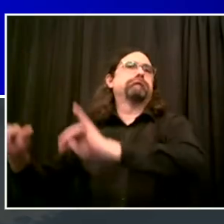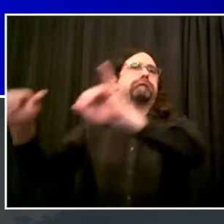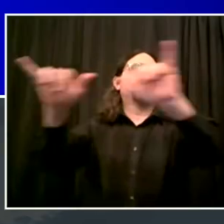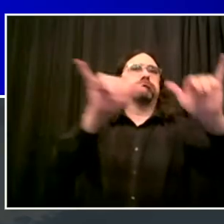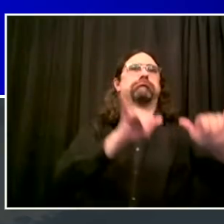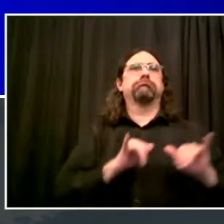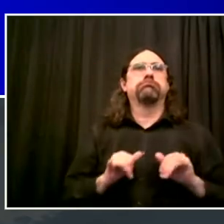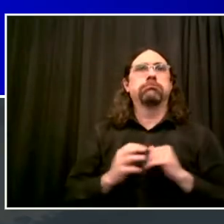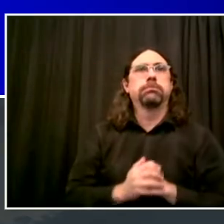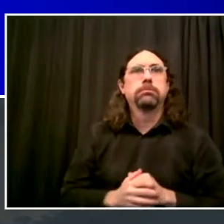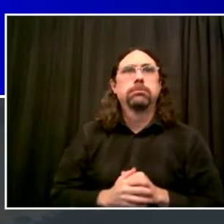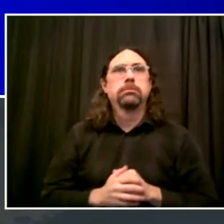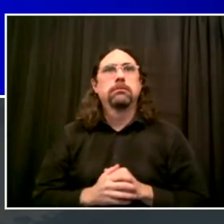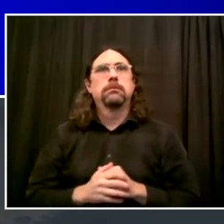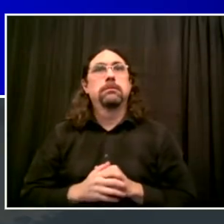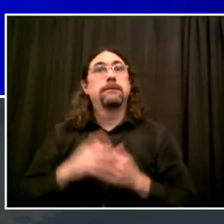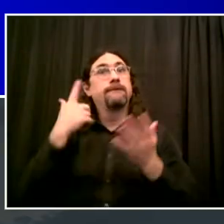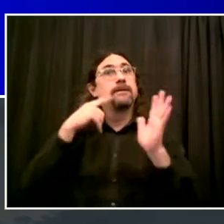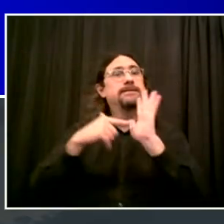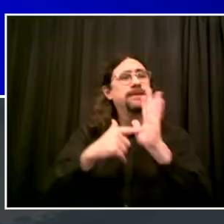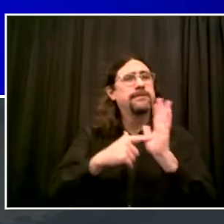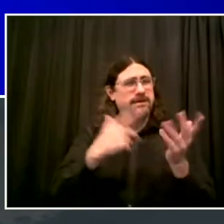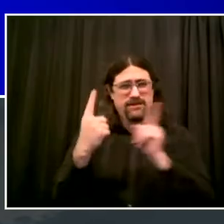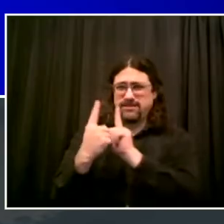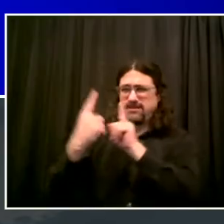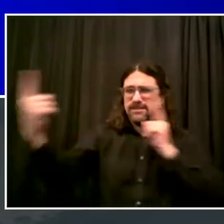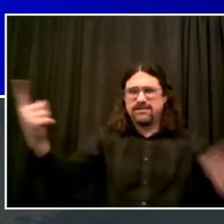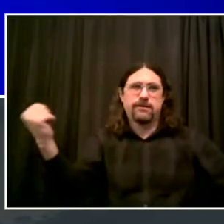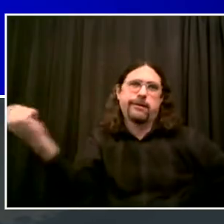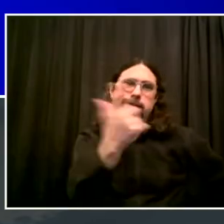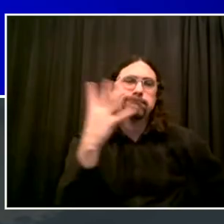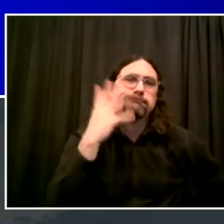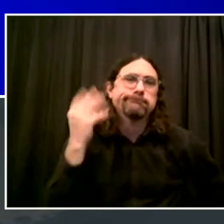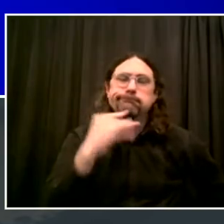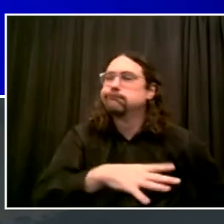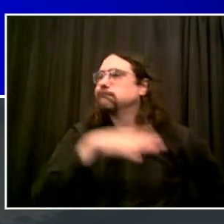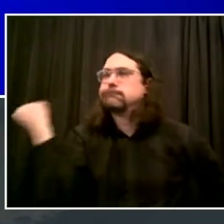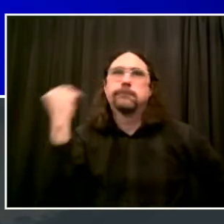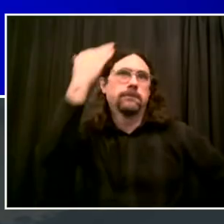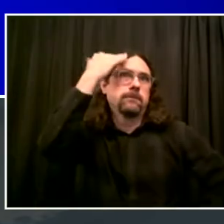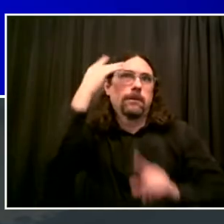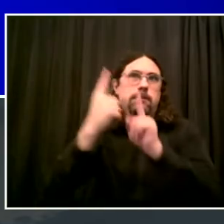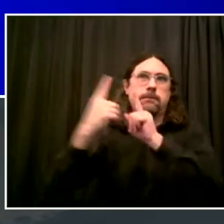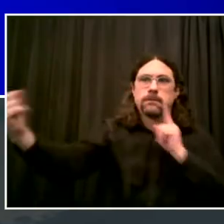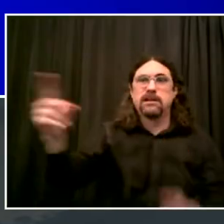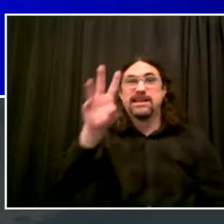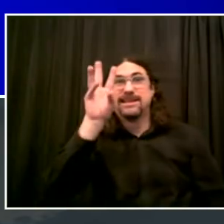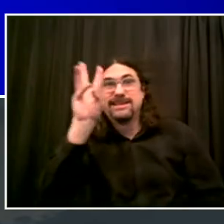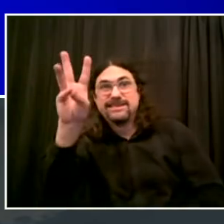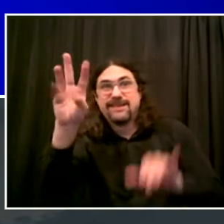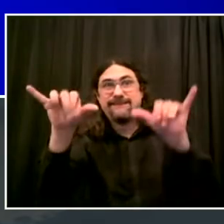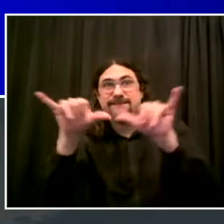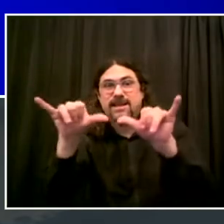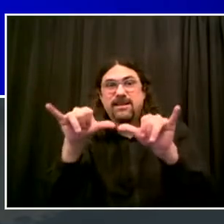VERY SPECIFIC RULES THAT ARE EASY TO FOLLOW. PHYSICAL